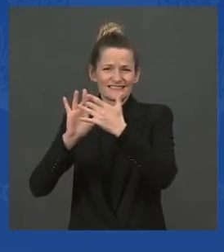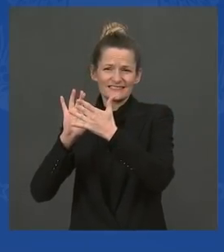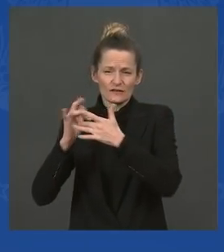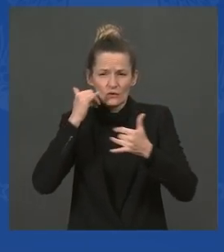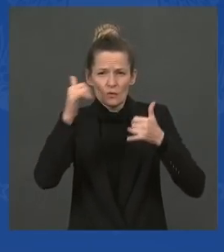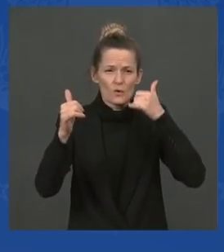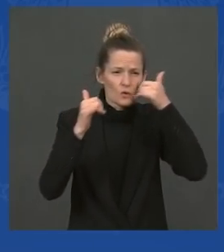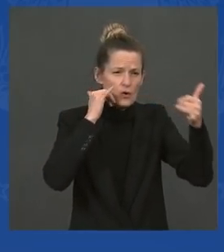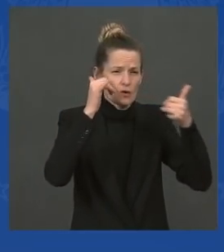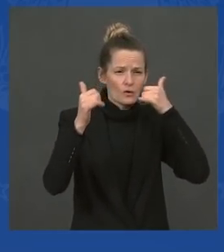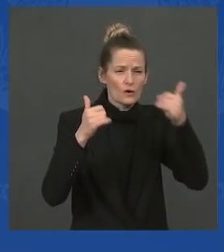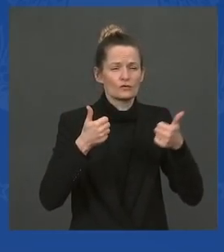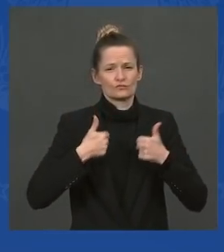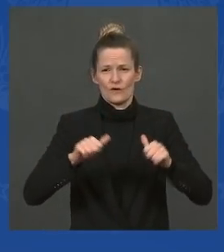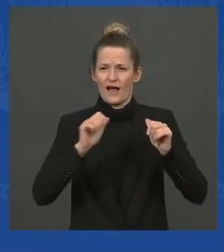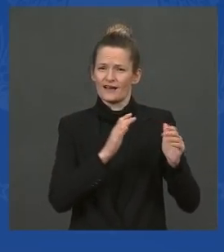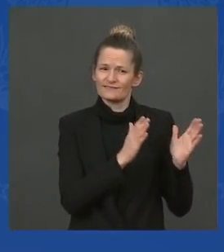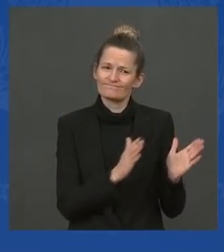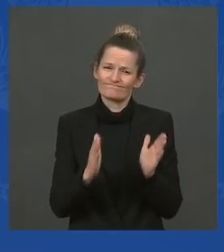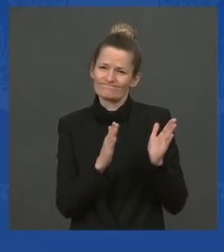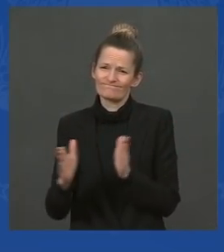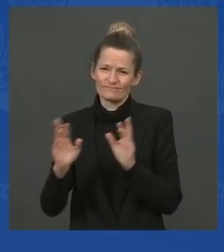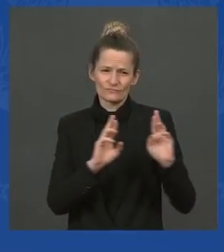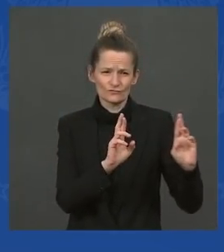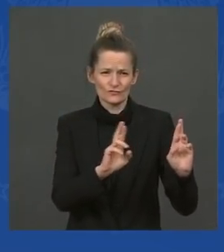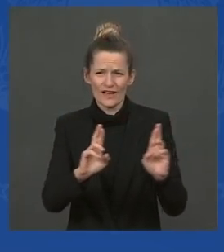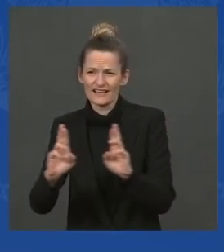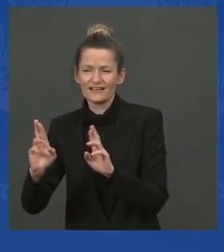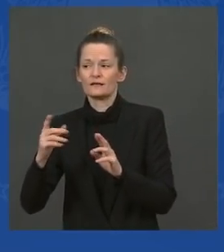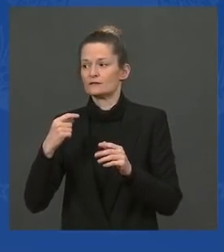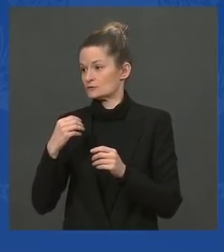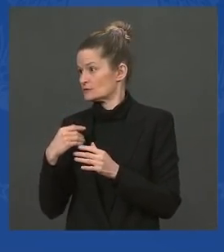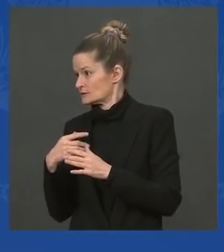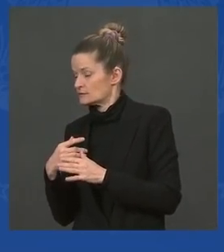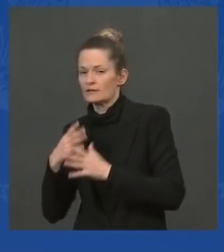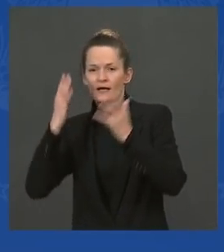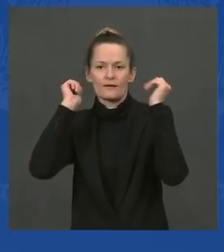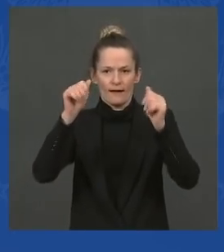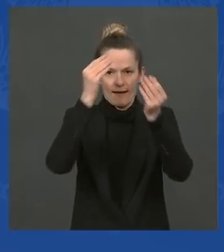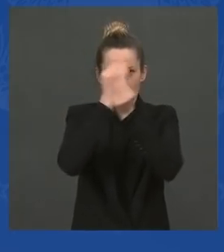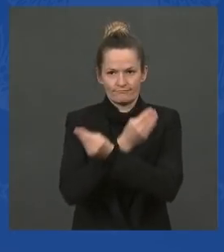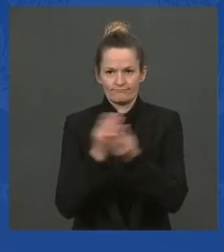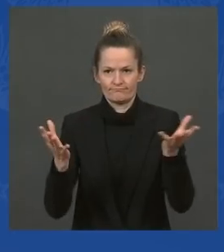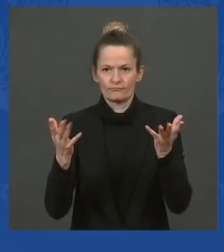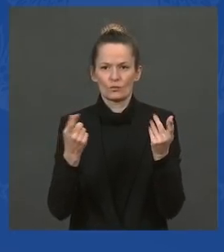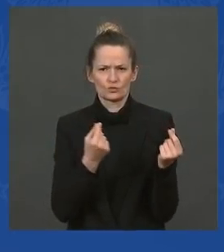for today's global announcement. And while our combina- -- our combined actions will not solve the problem